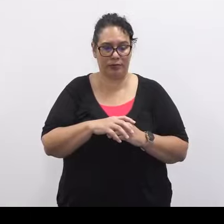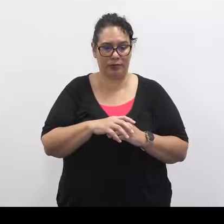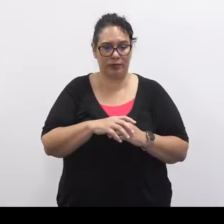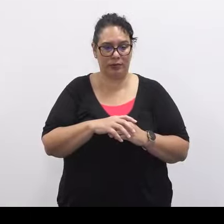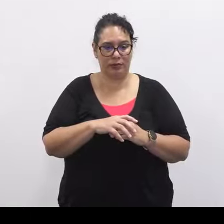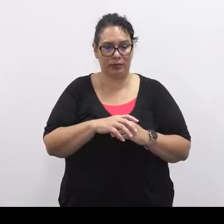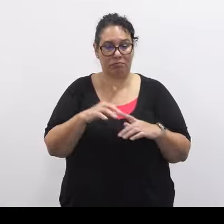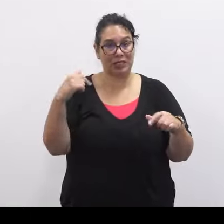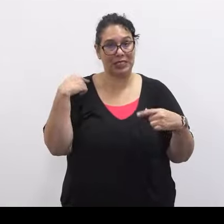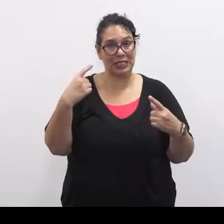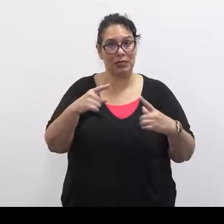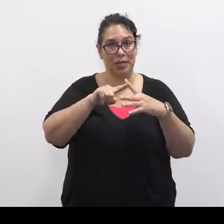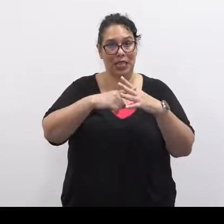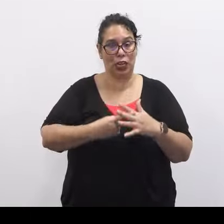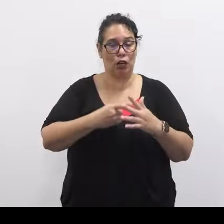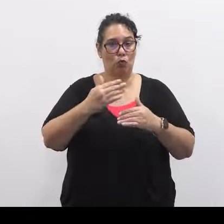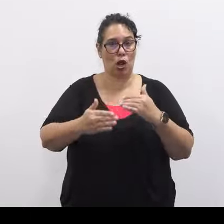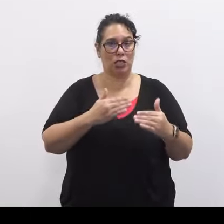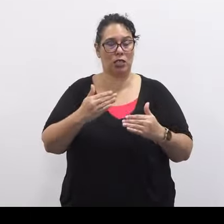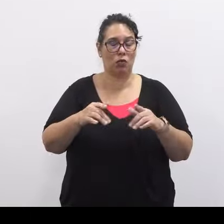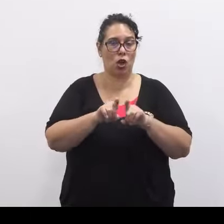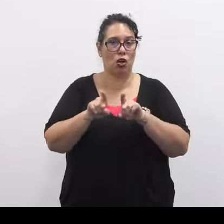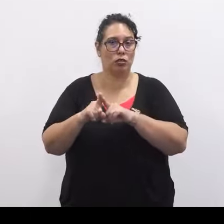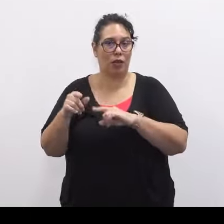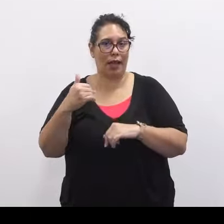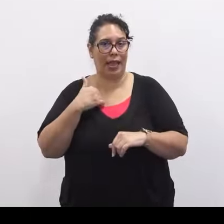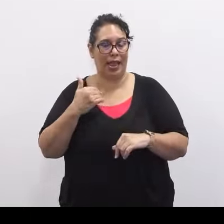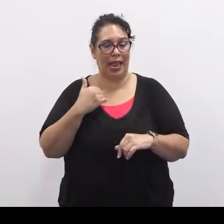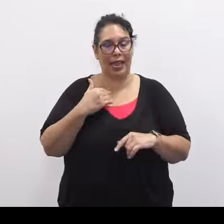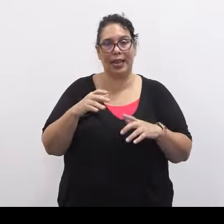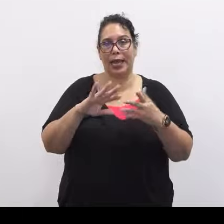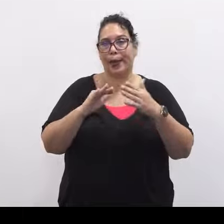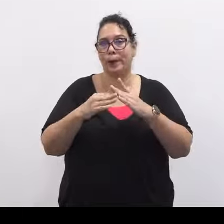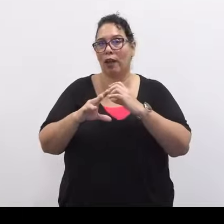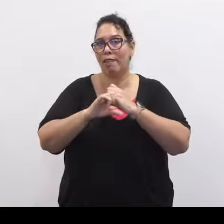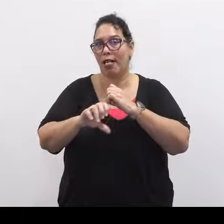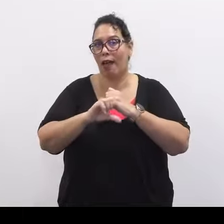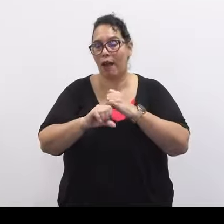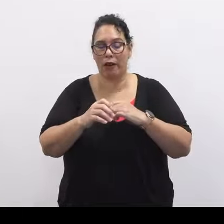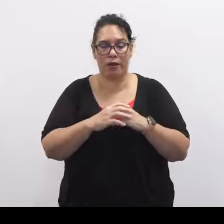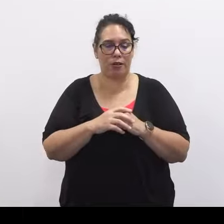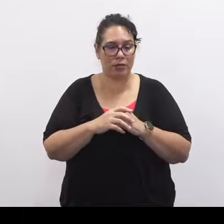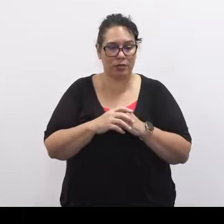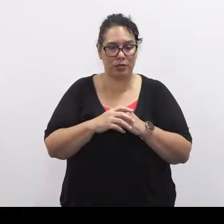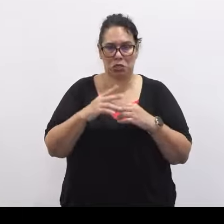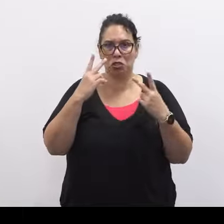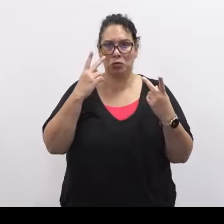Since the beginning of this process, we also developed a community flyer that you've seen plenty of times,